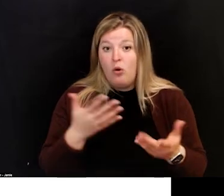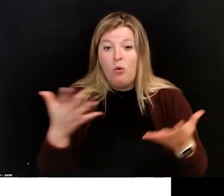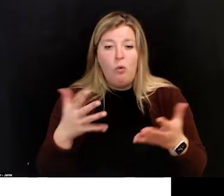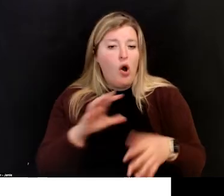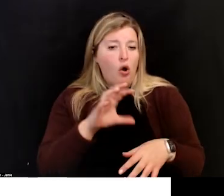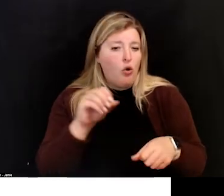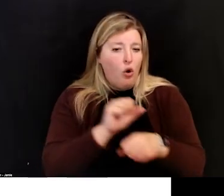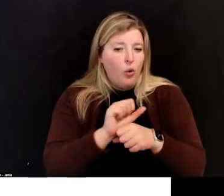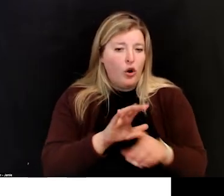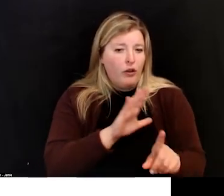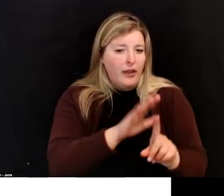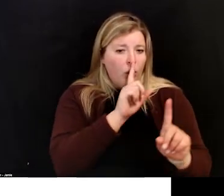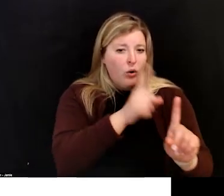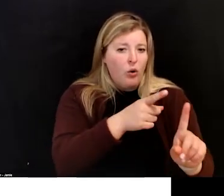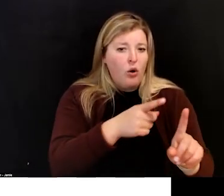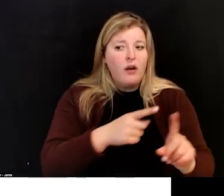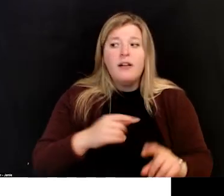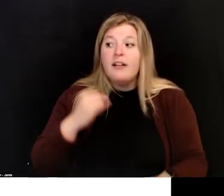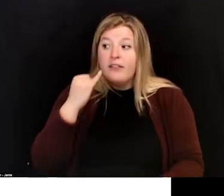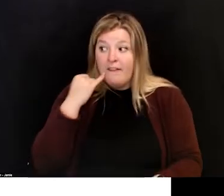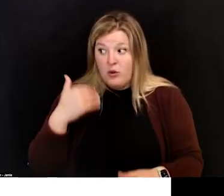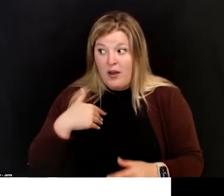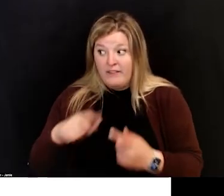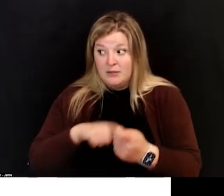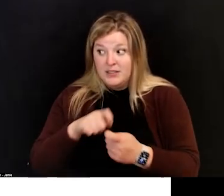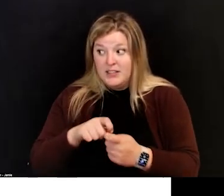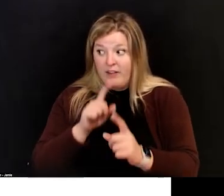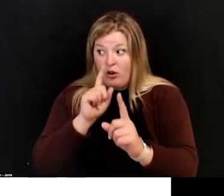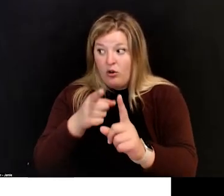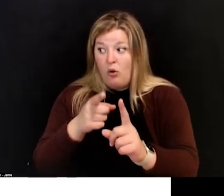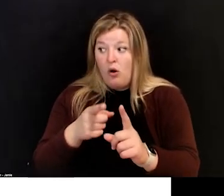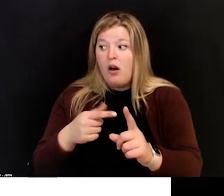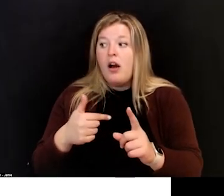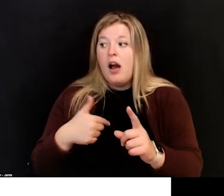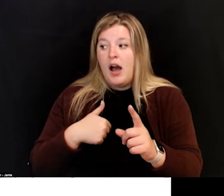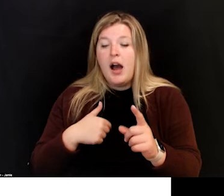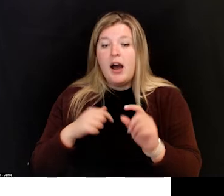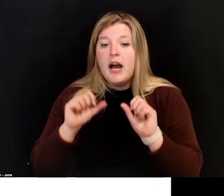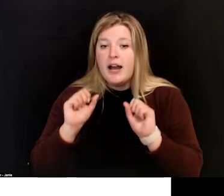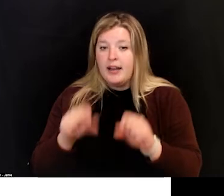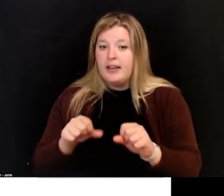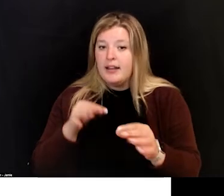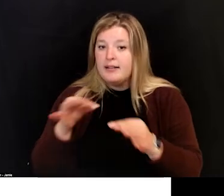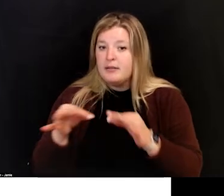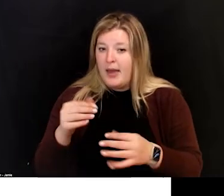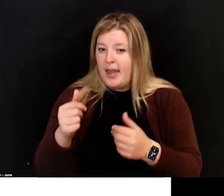I encourage you to type it in here and I'll try to point you to a resource that addresses that goal if it wasn't one of those two.